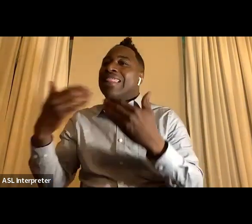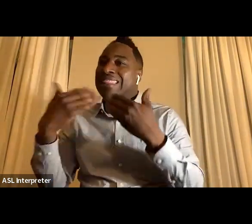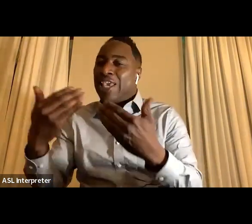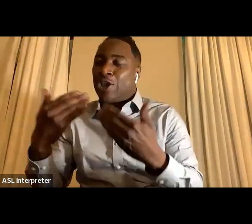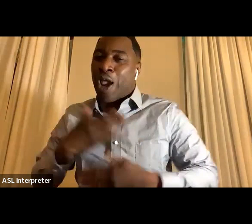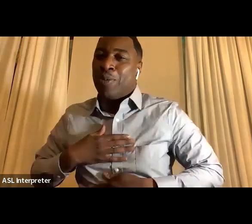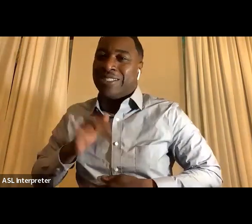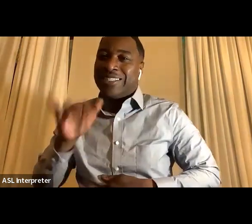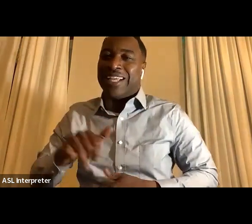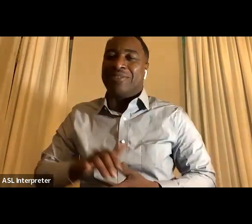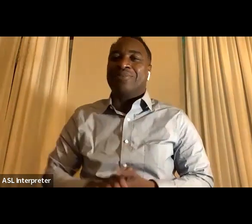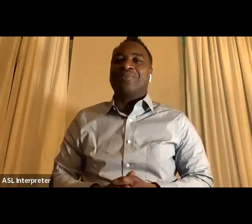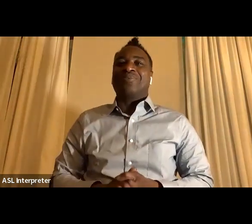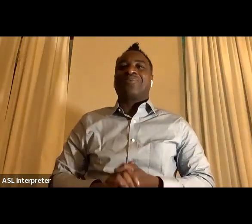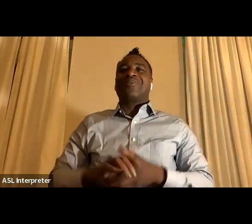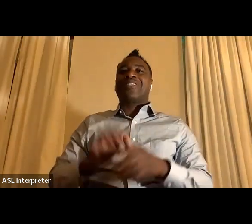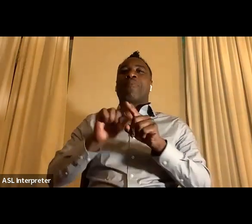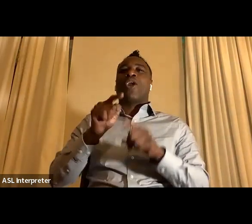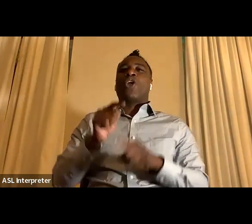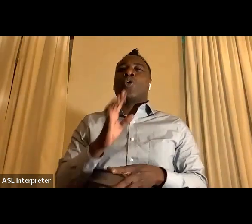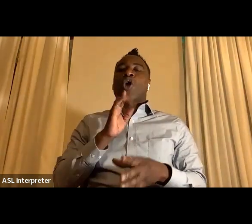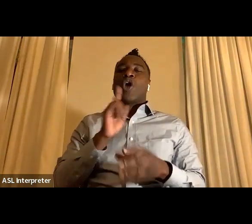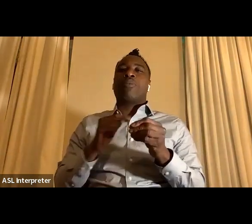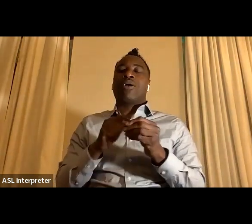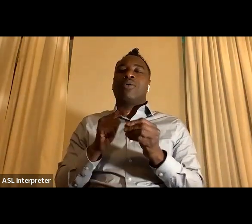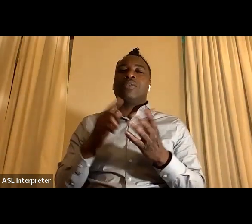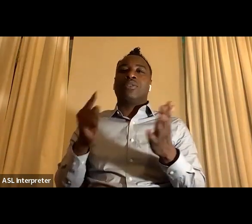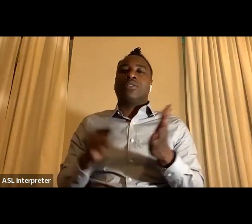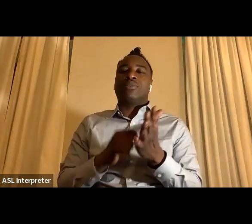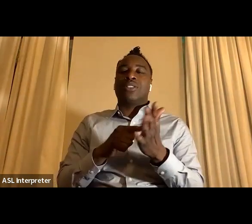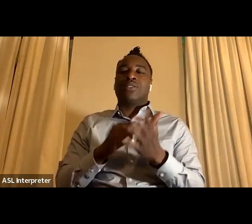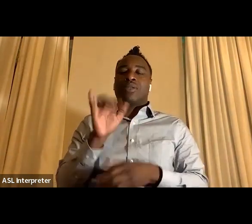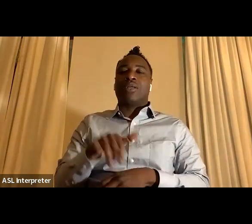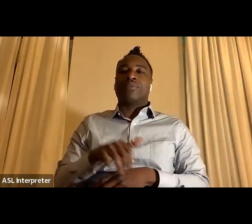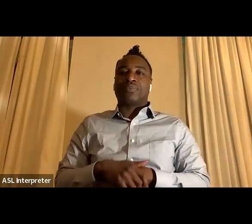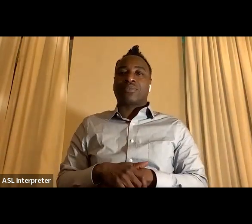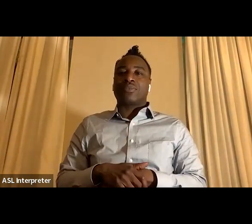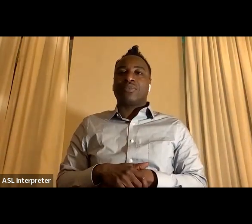You were kind of talking about sometimes that difference in headspace